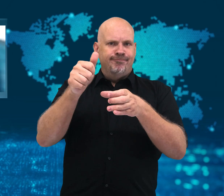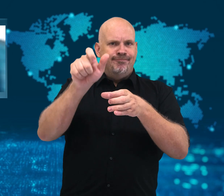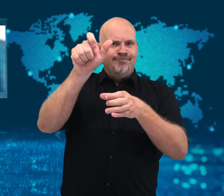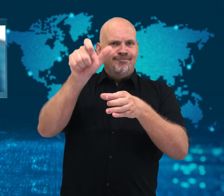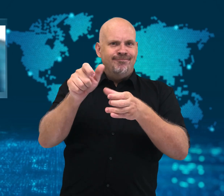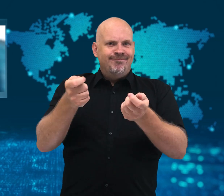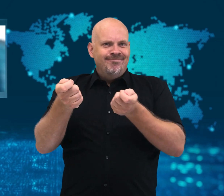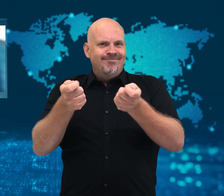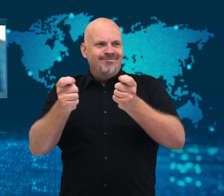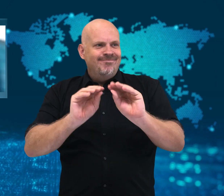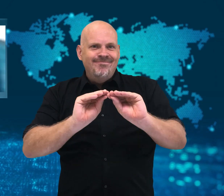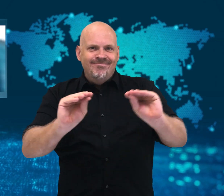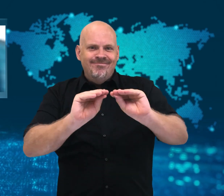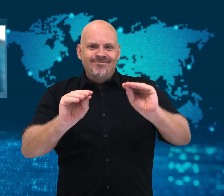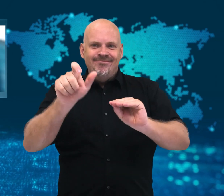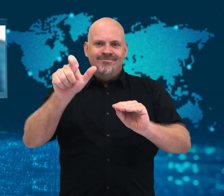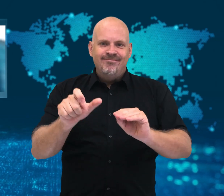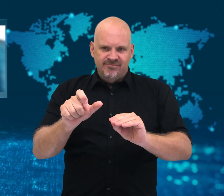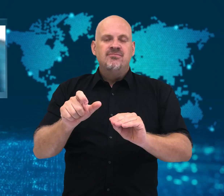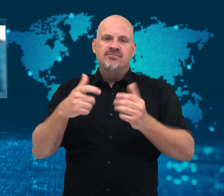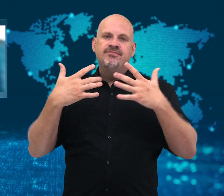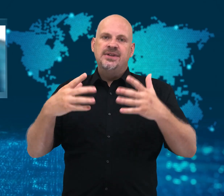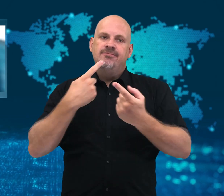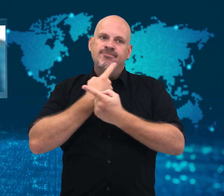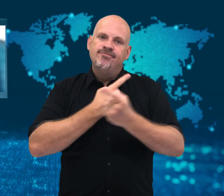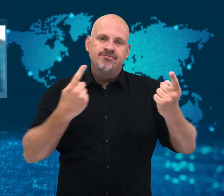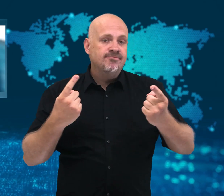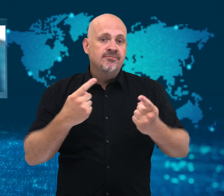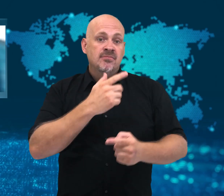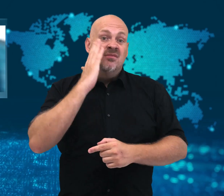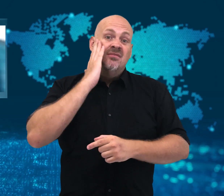condemned the racial abuse.